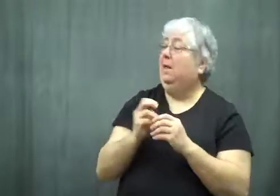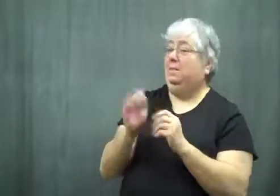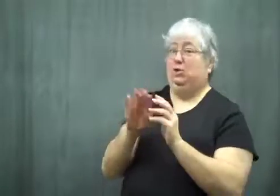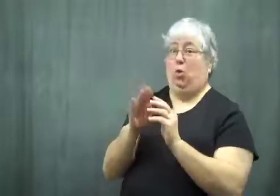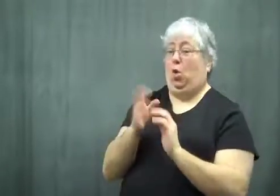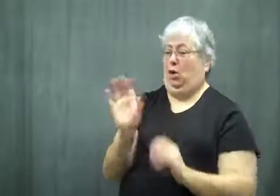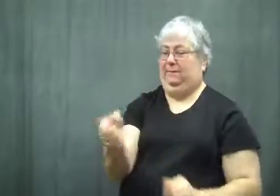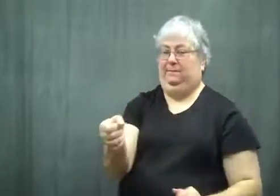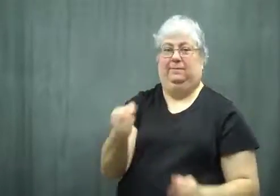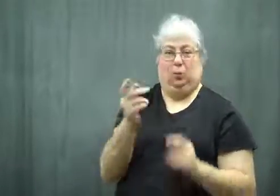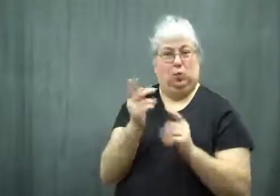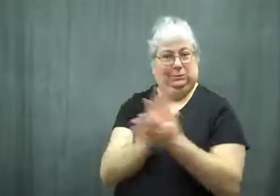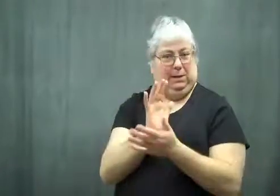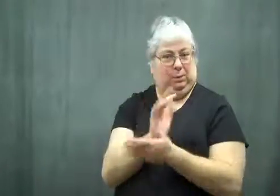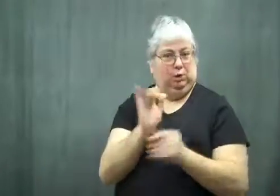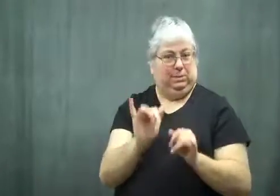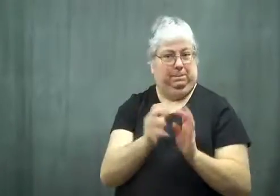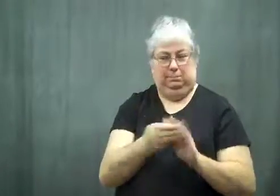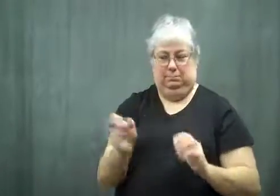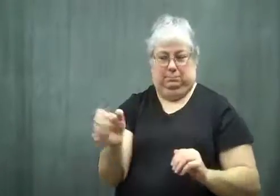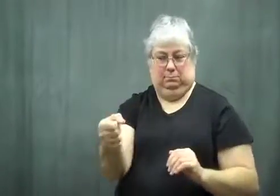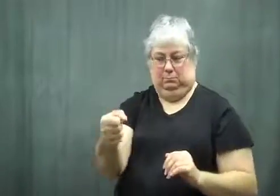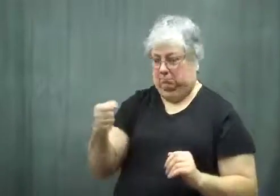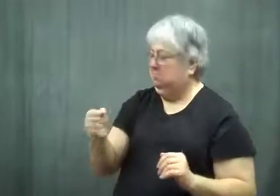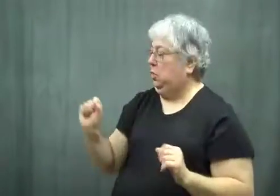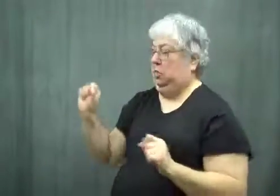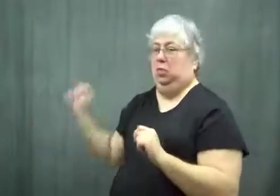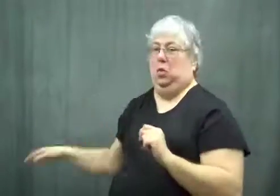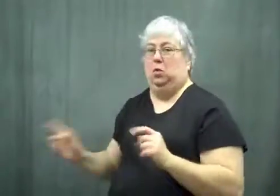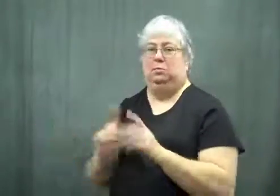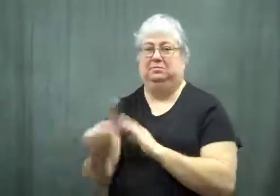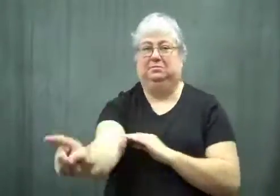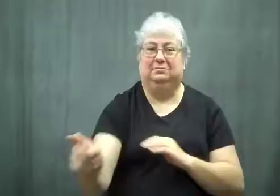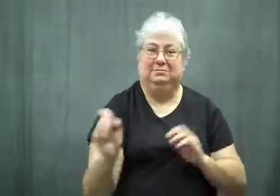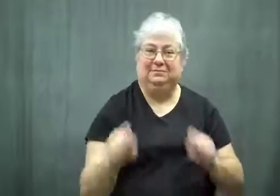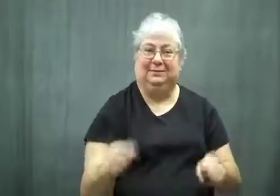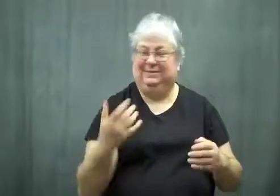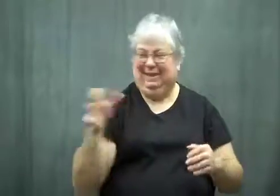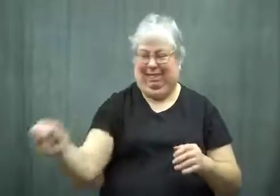Then use it to open the door and throw it away as you go out.